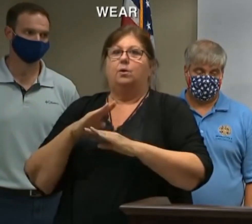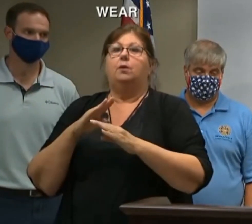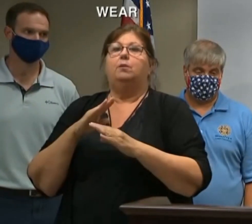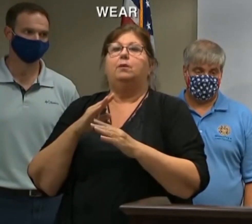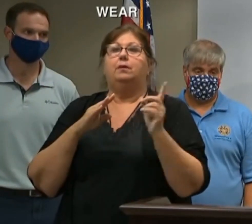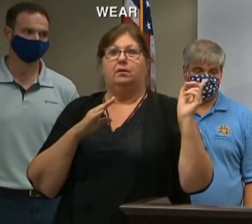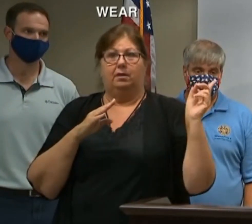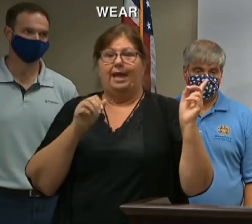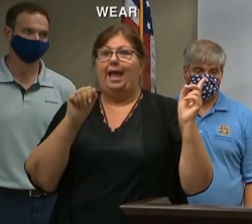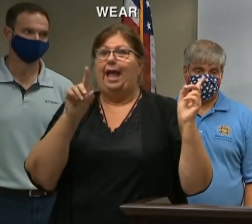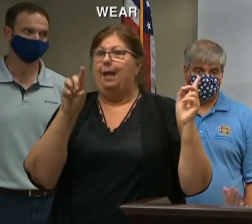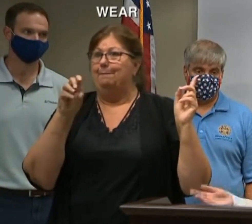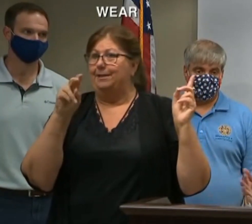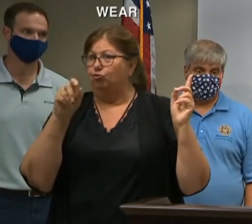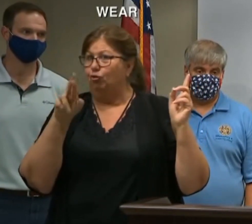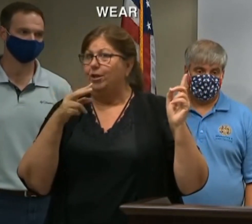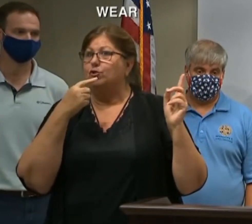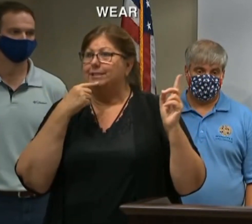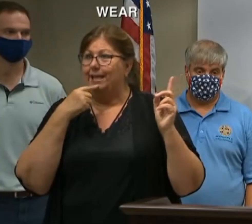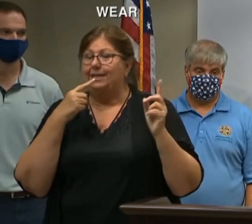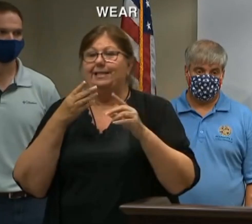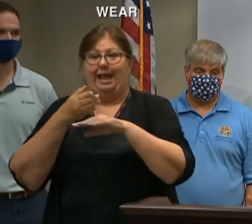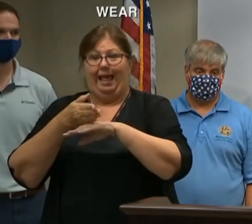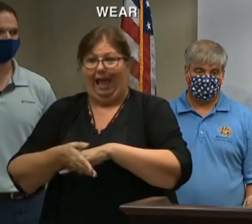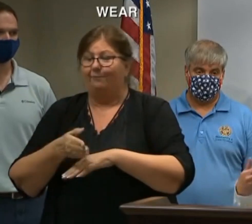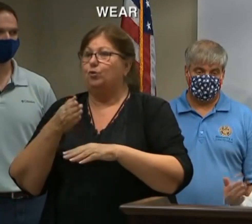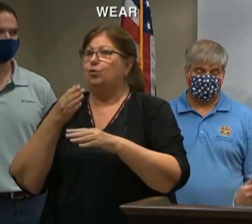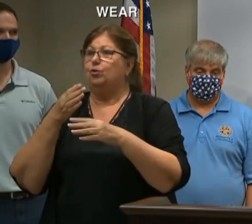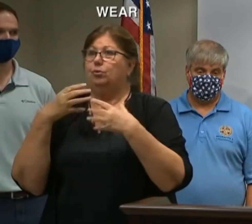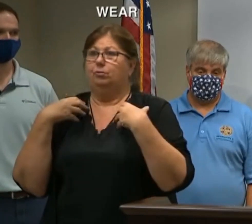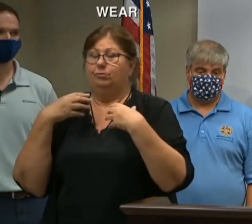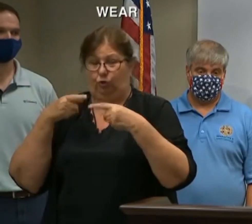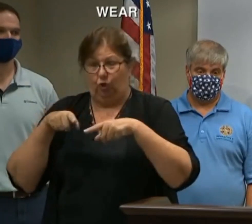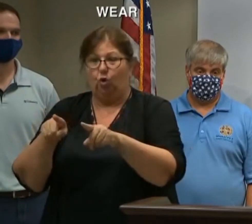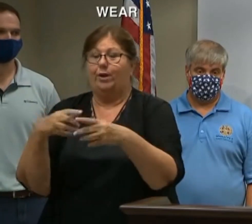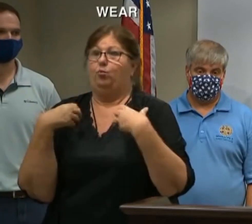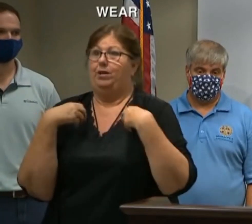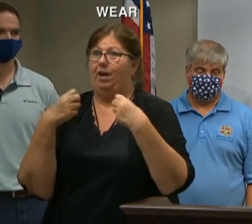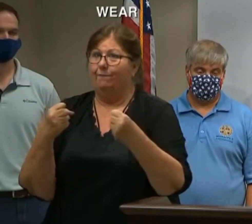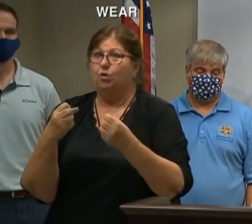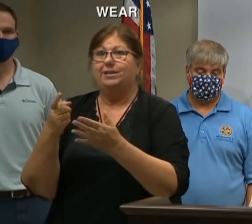he has continually seen that post-event fatalities tend to be substantial so